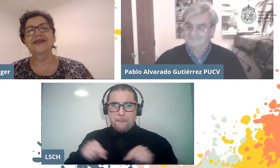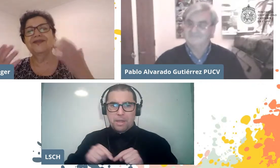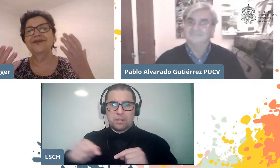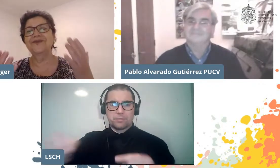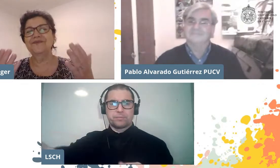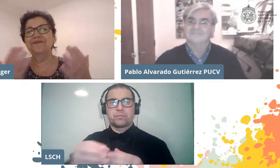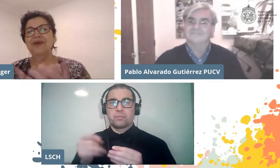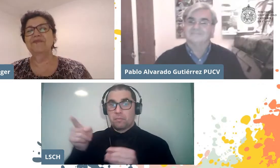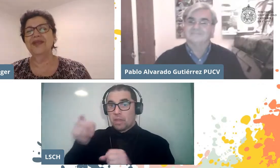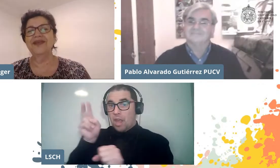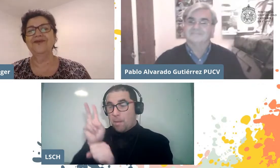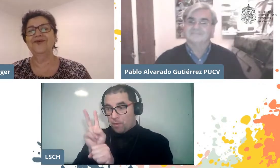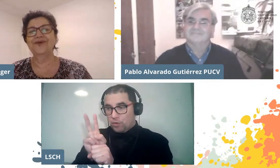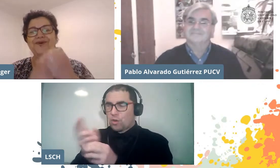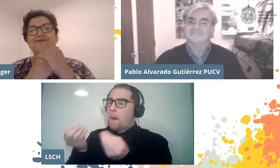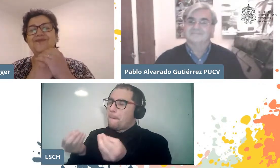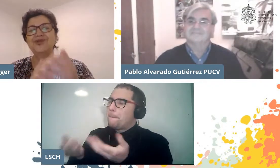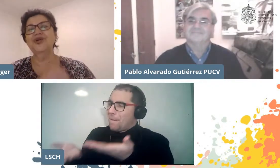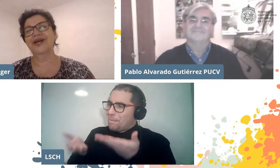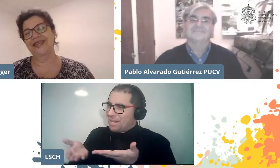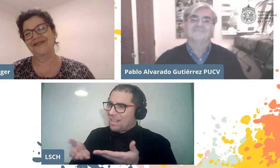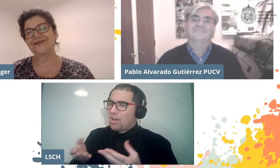Master, welcome with much affection.